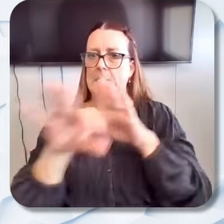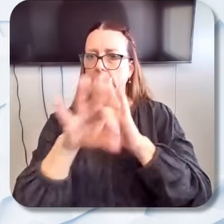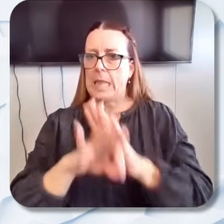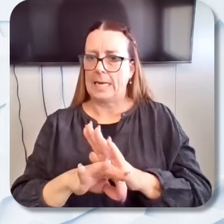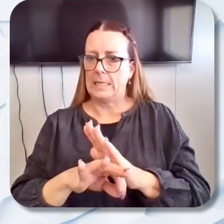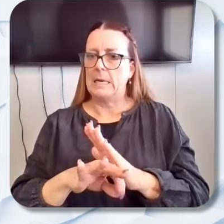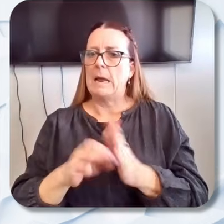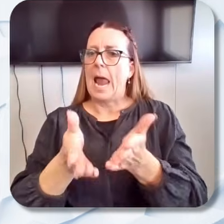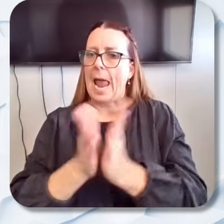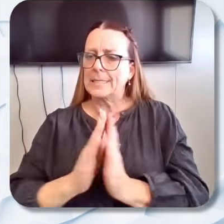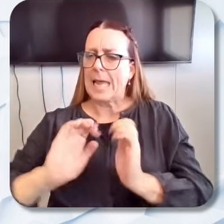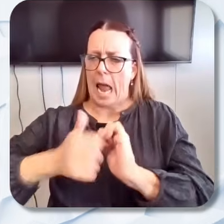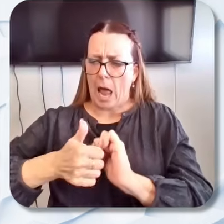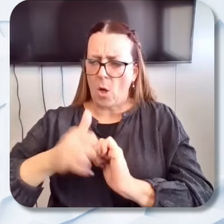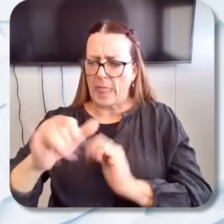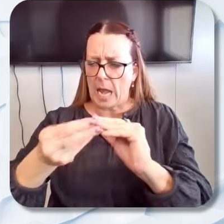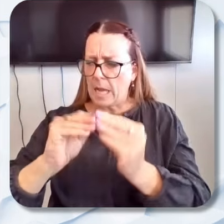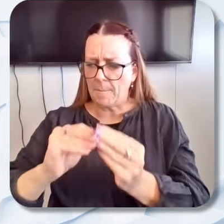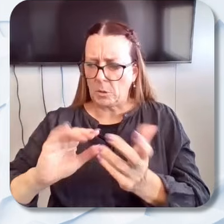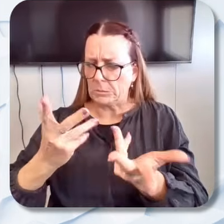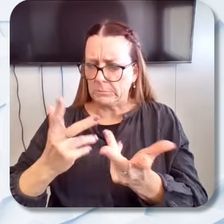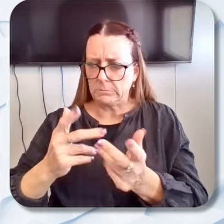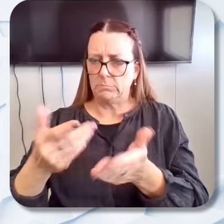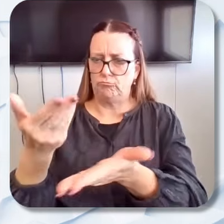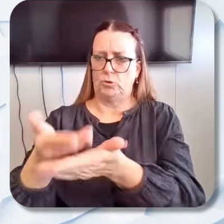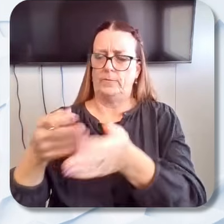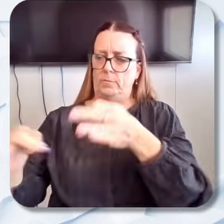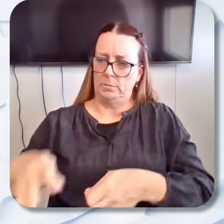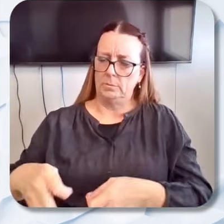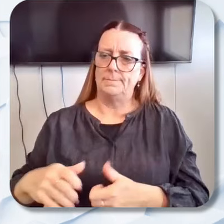So just know that's kind of what we will be doing. We are not asking you all to send us IEPs.